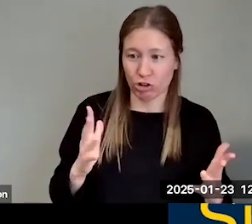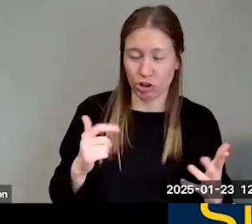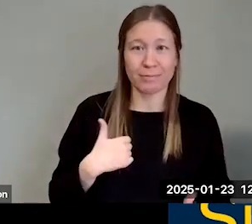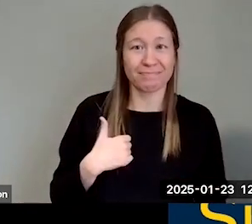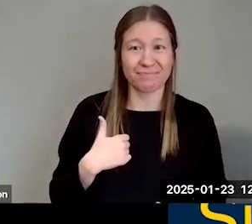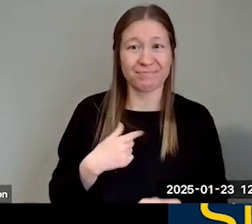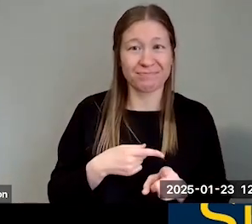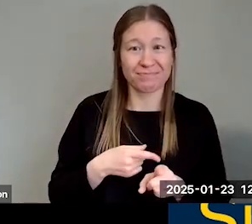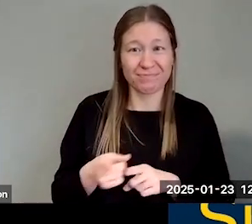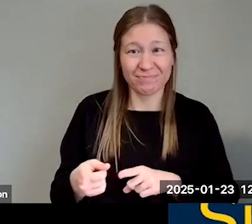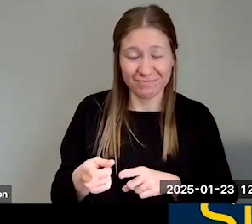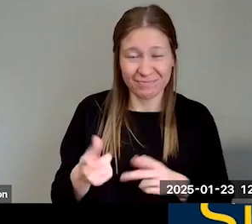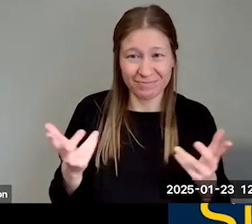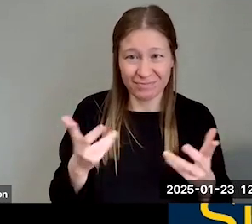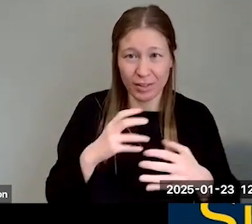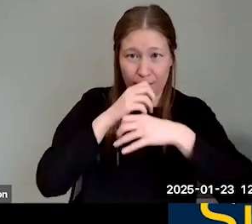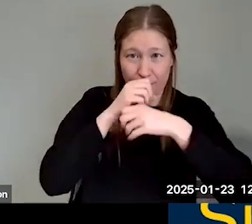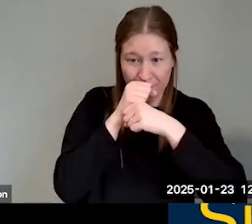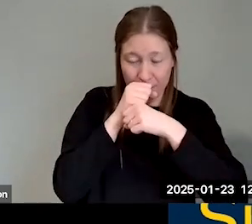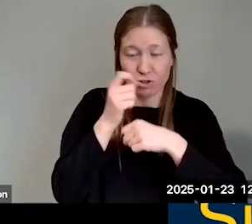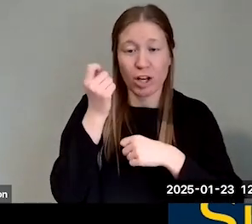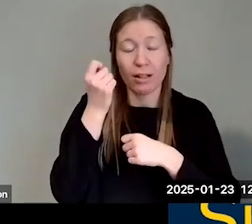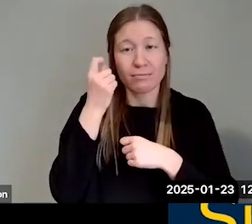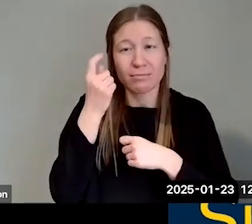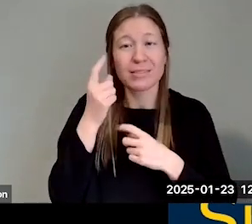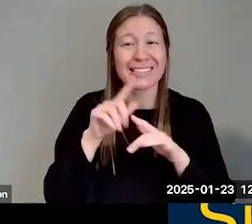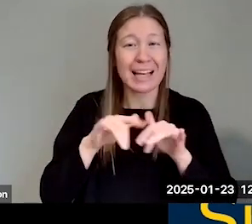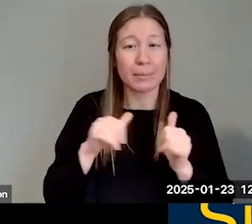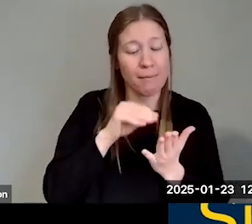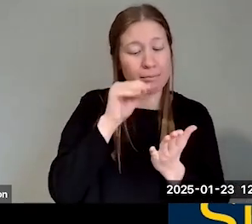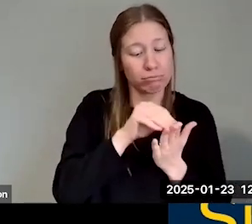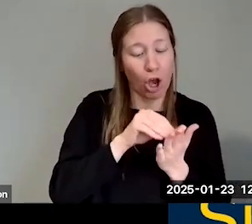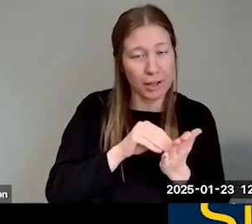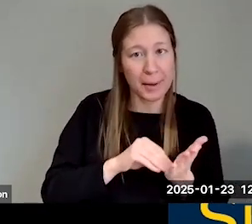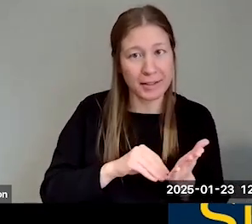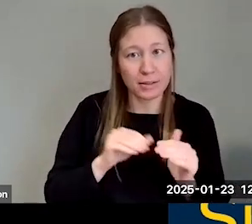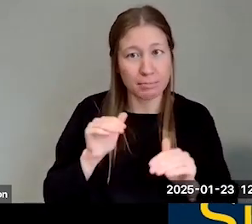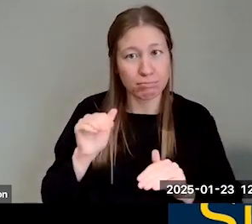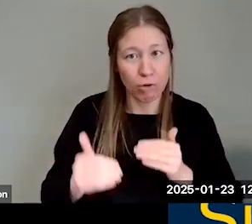to document the steps that you've taken, and of course to follow up after disclosure